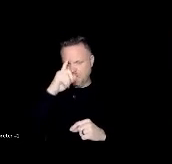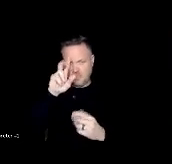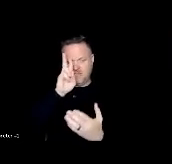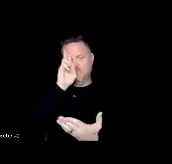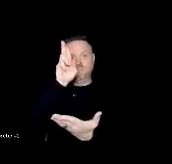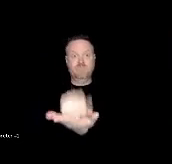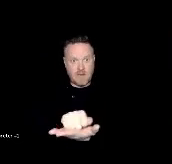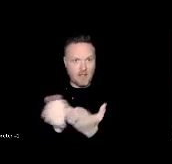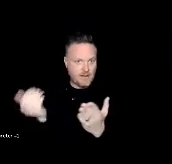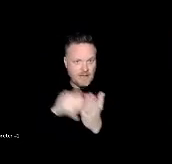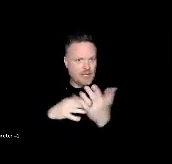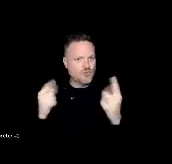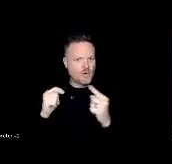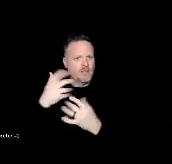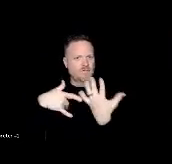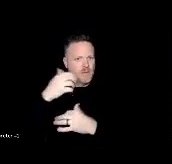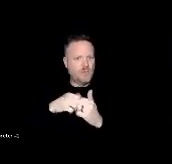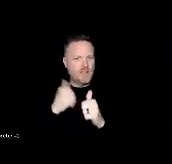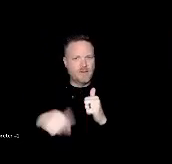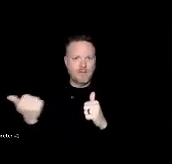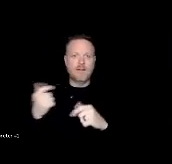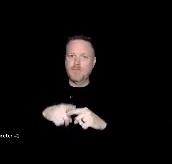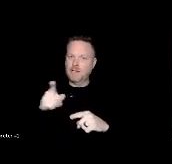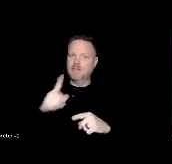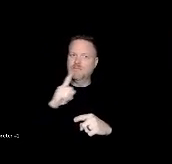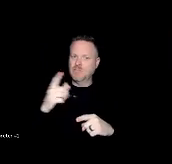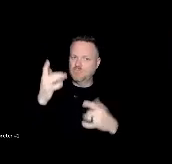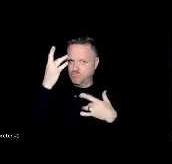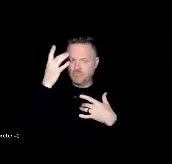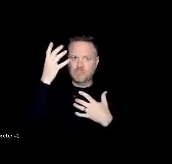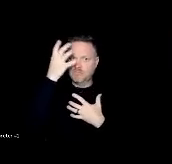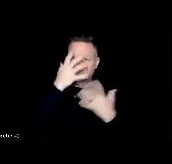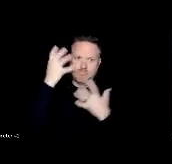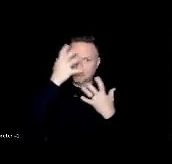He was trying to be with everybody else. He was dizzy. This is a lot of my days.